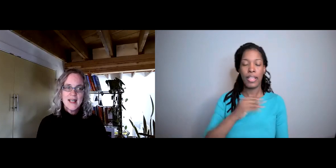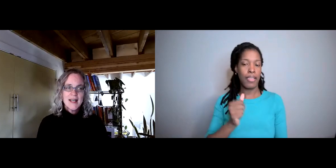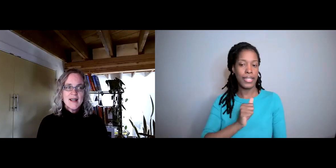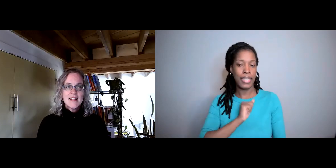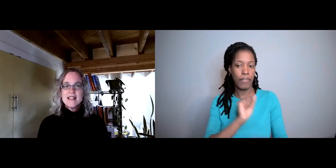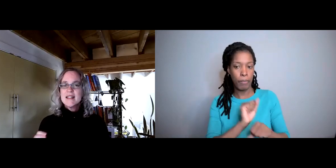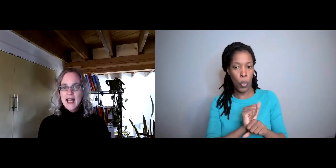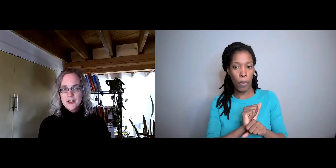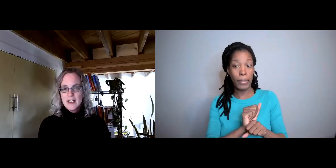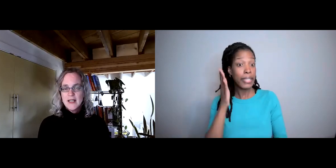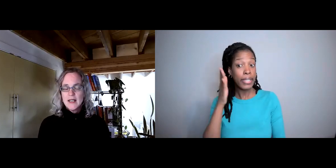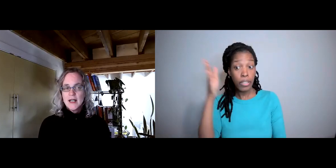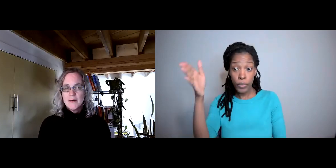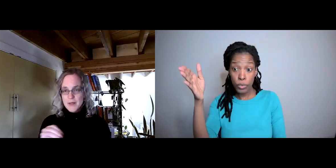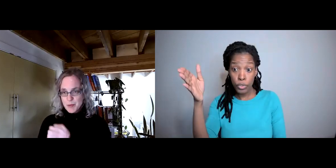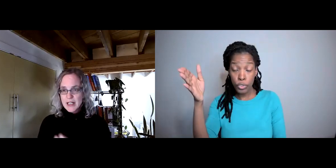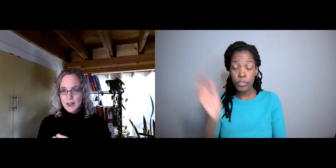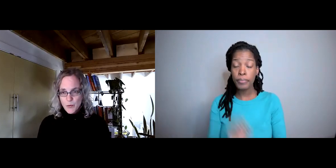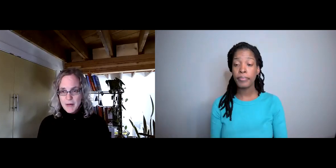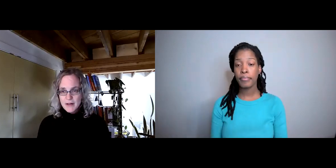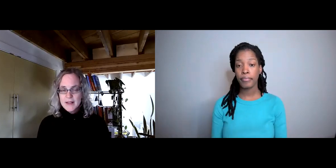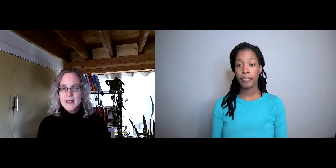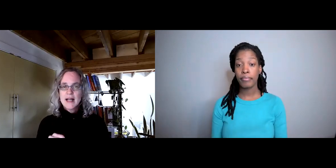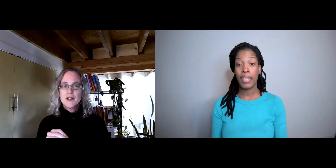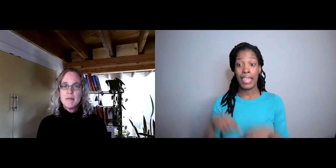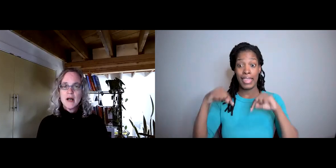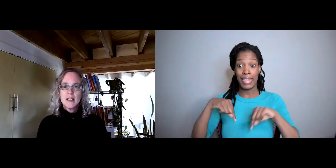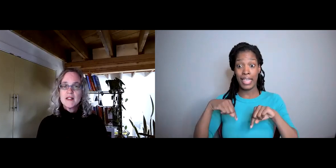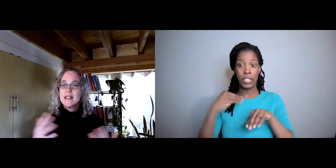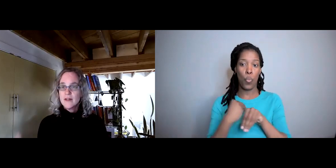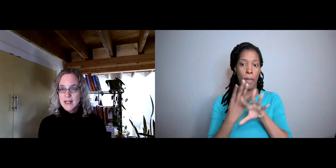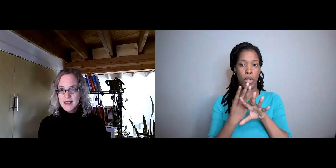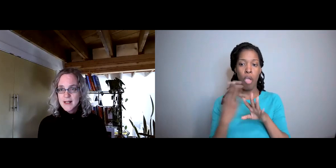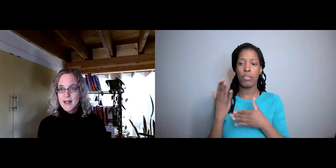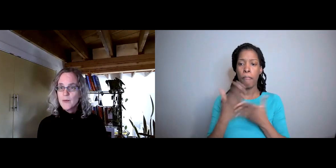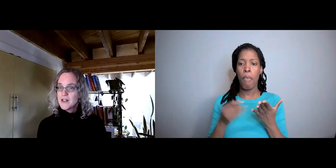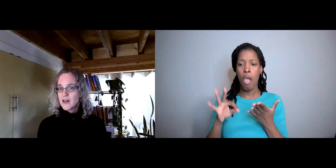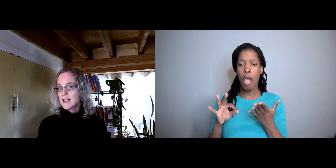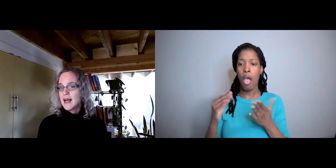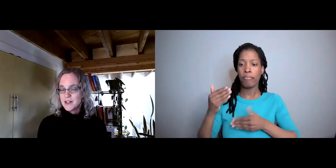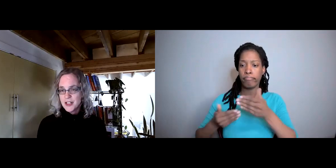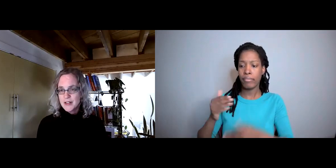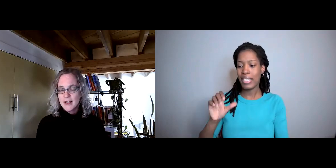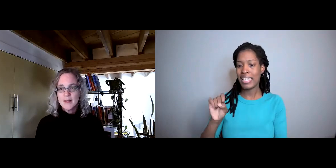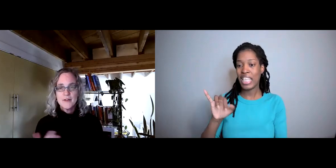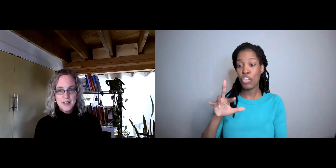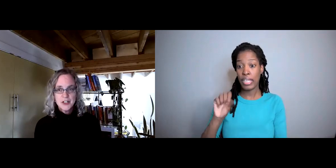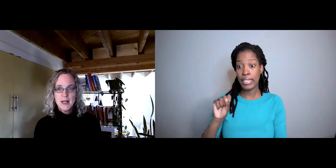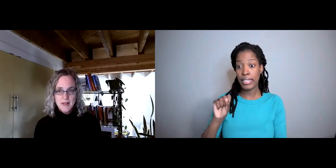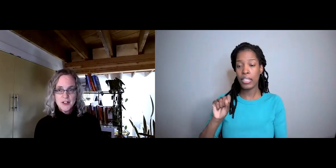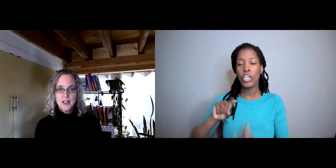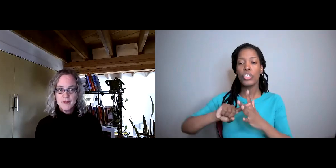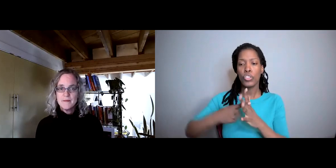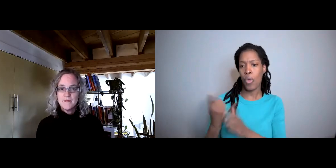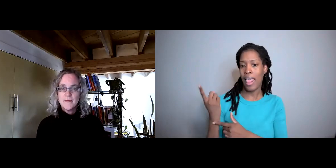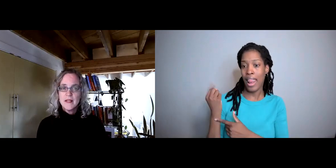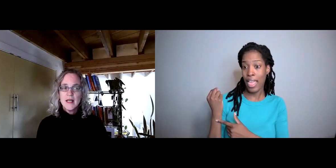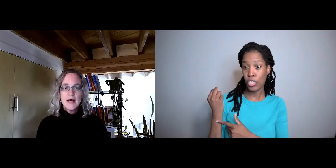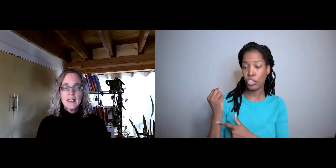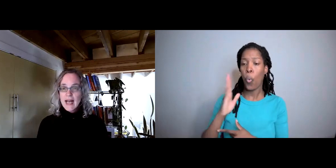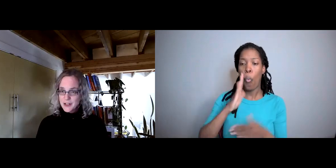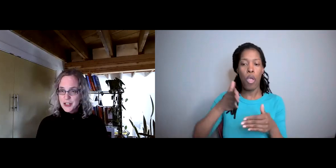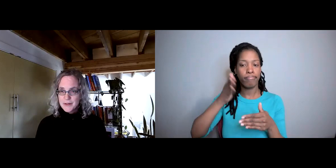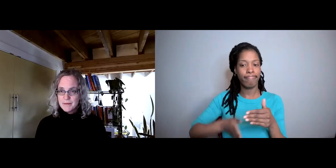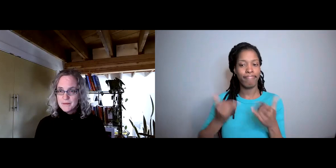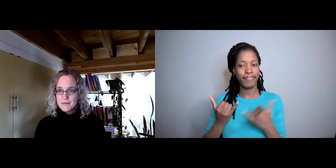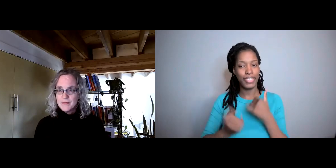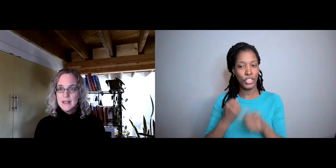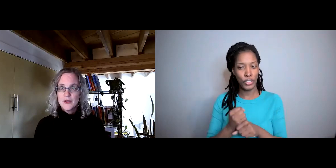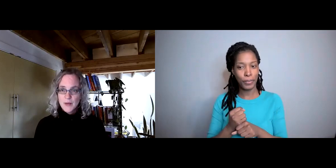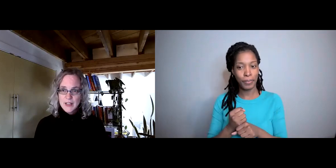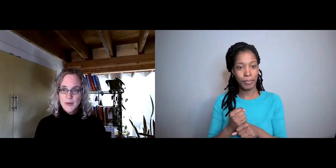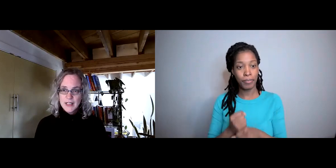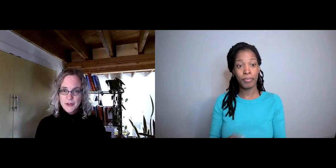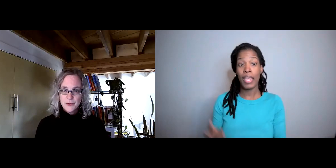This this particular webinar is actually part of a series that we started last year, and that we're finishing up this year. Last year, in 2022,